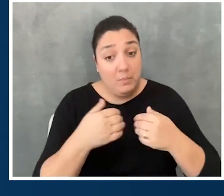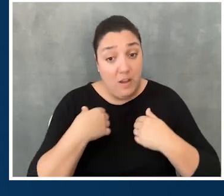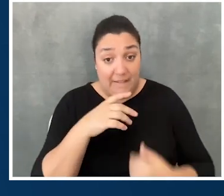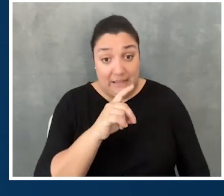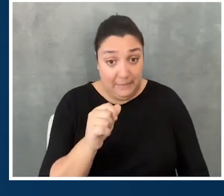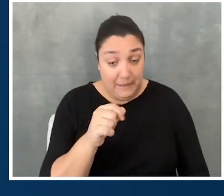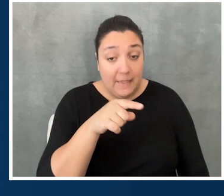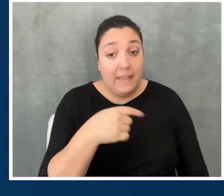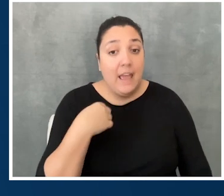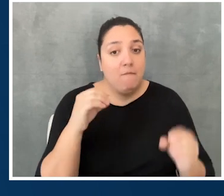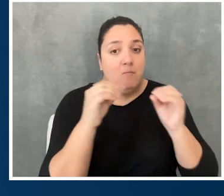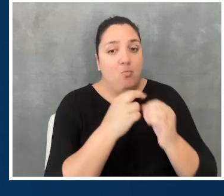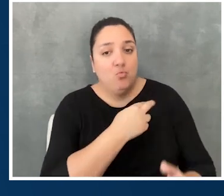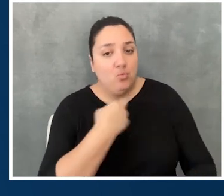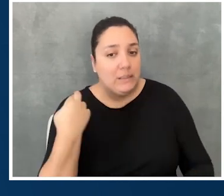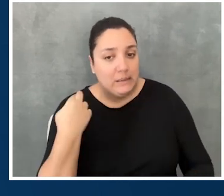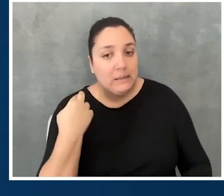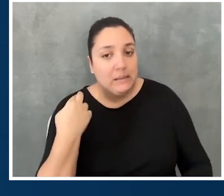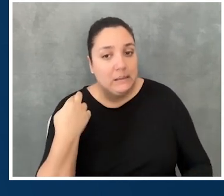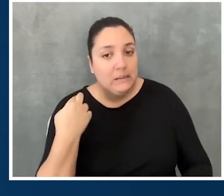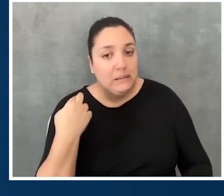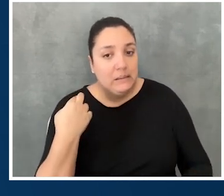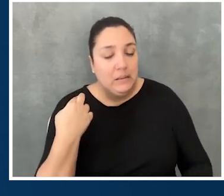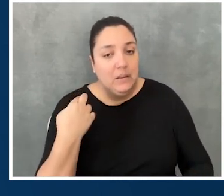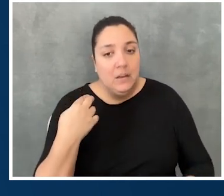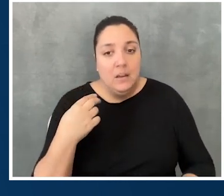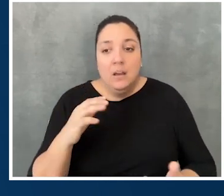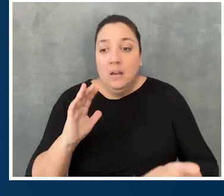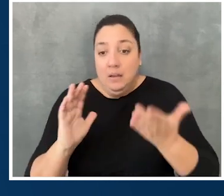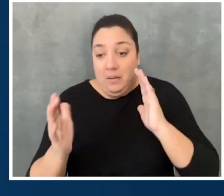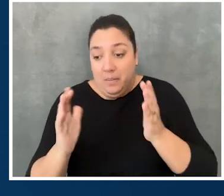of developing a pregnancy-related complication